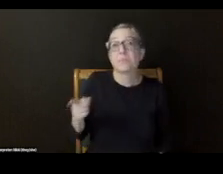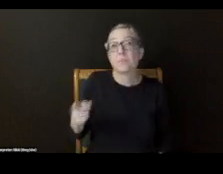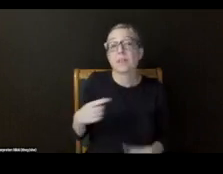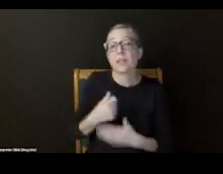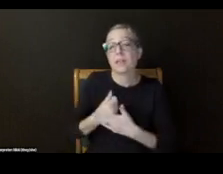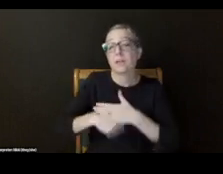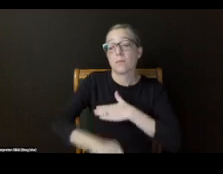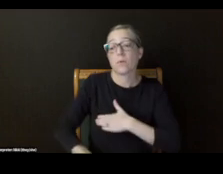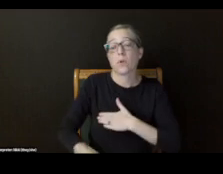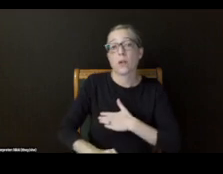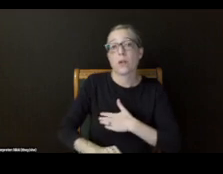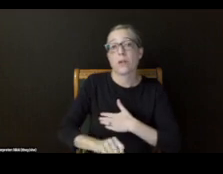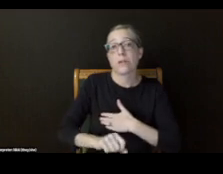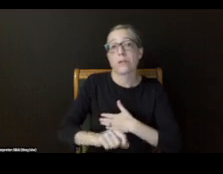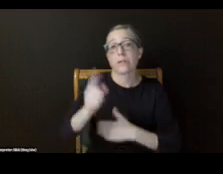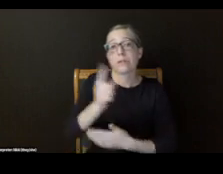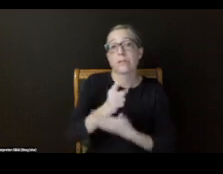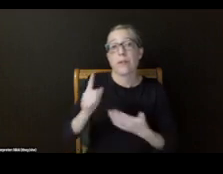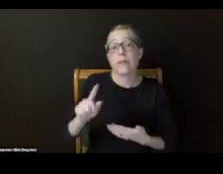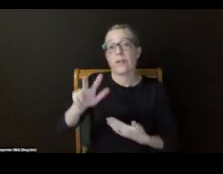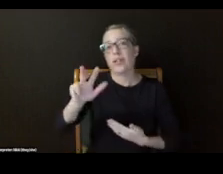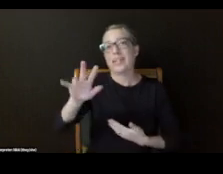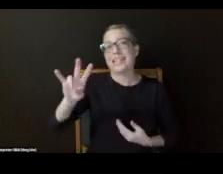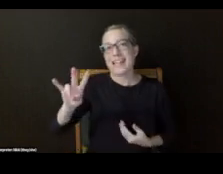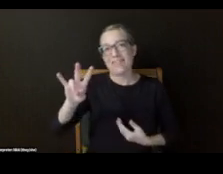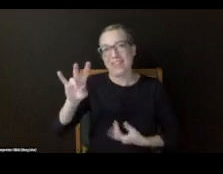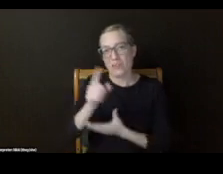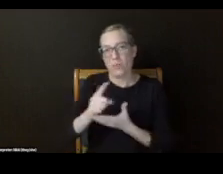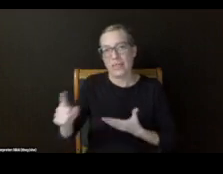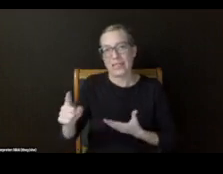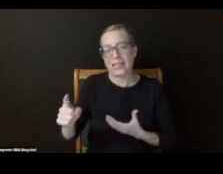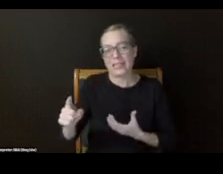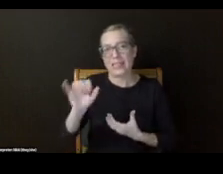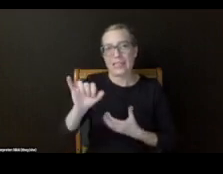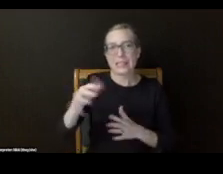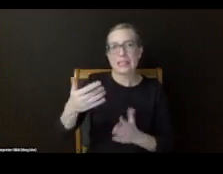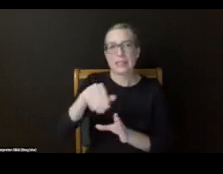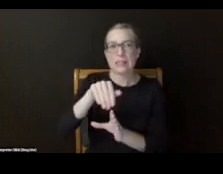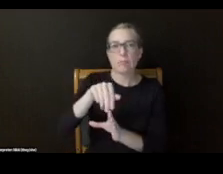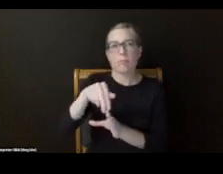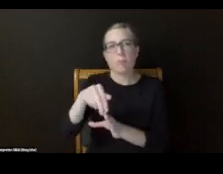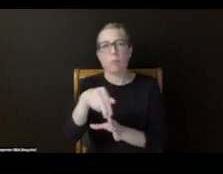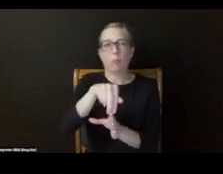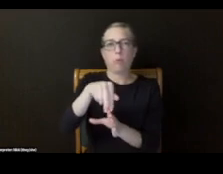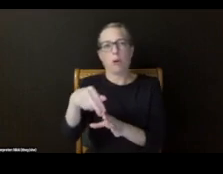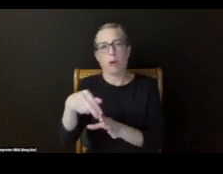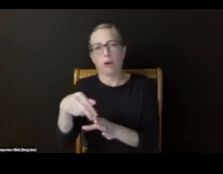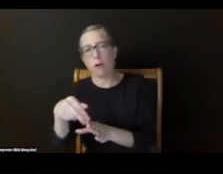which is kind of like right at the borderline. Edward is always in a rush.